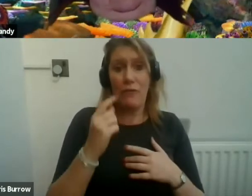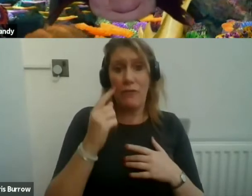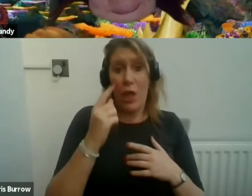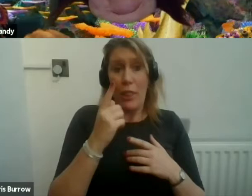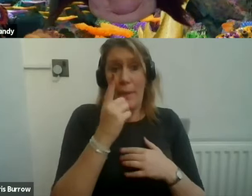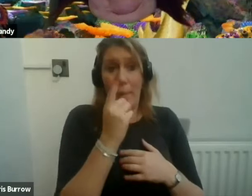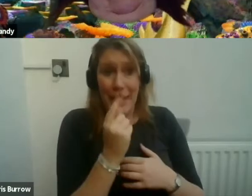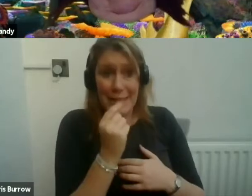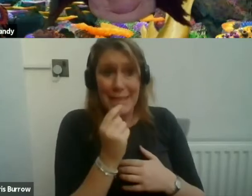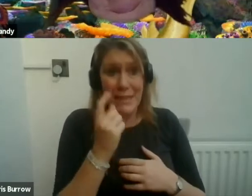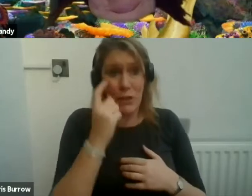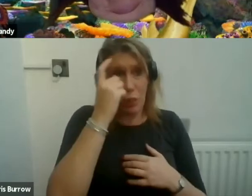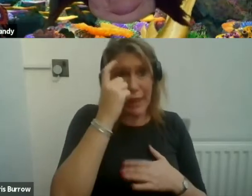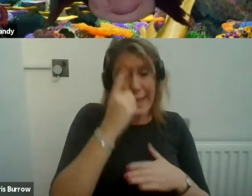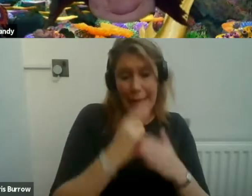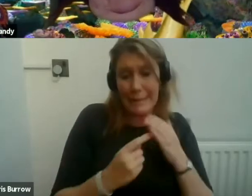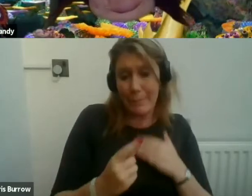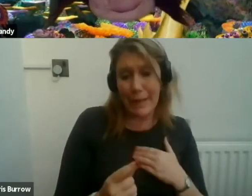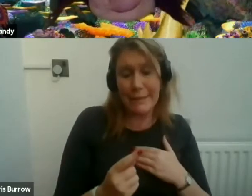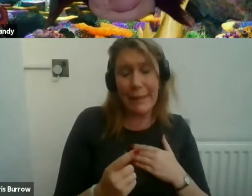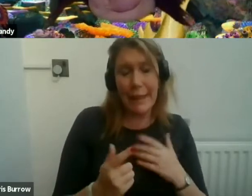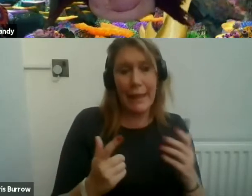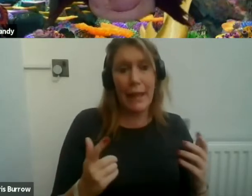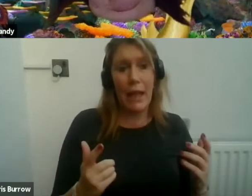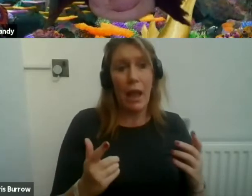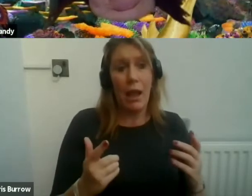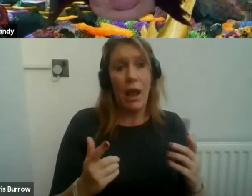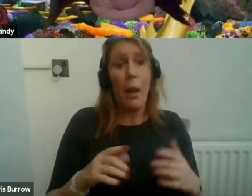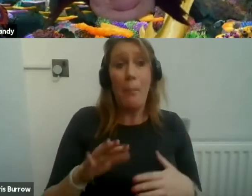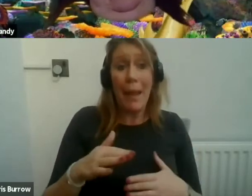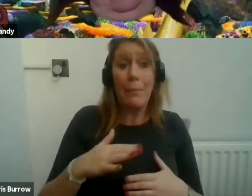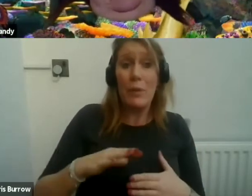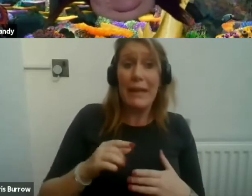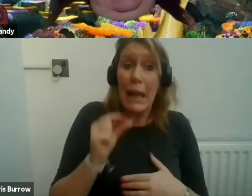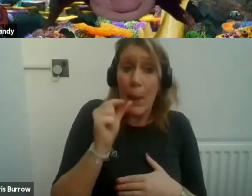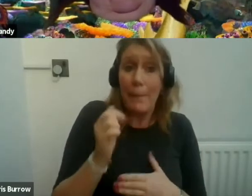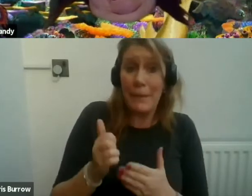and perhaps with support at times. But